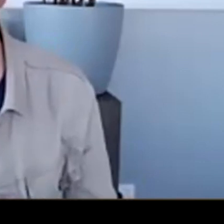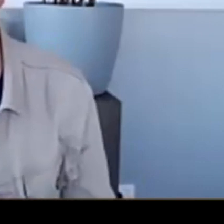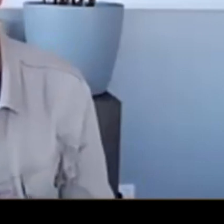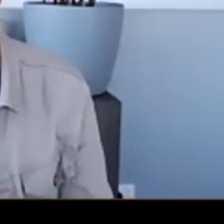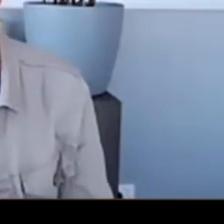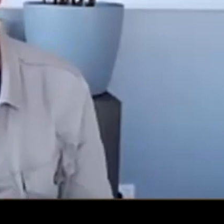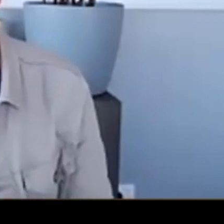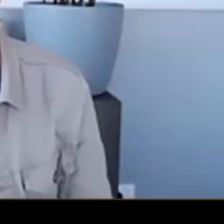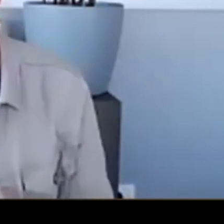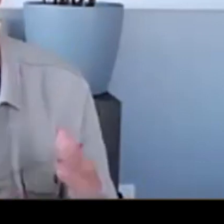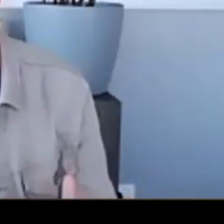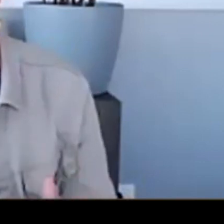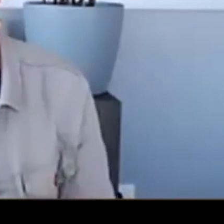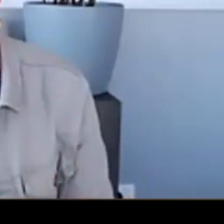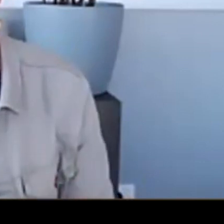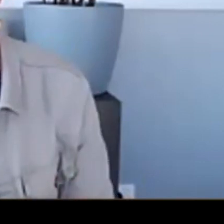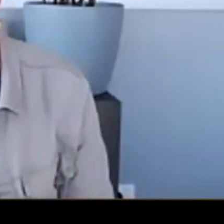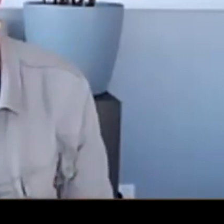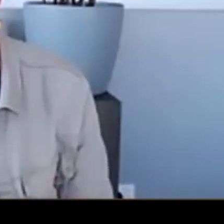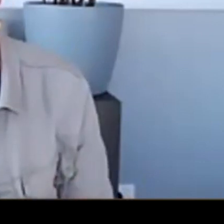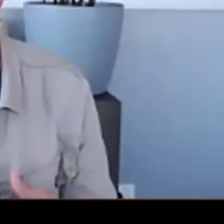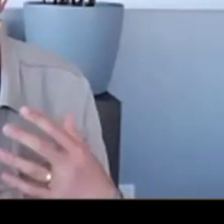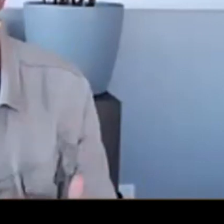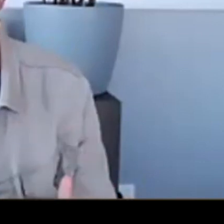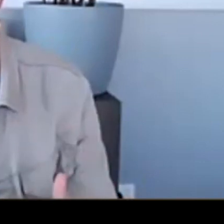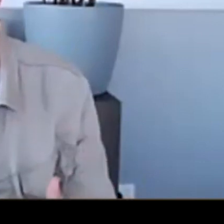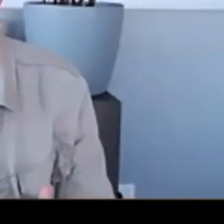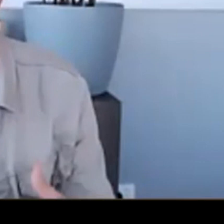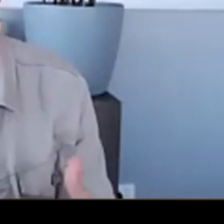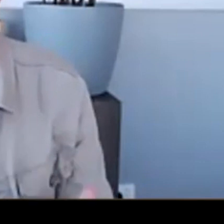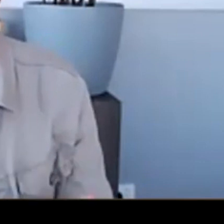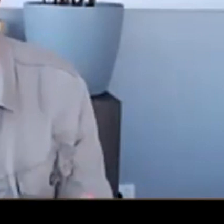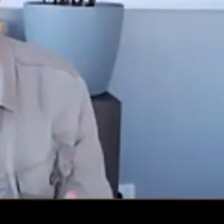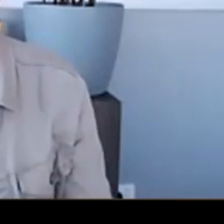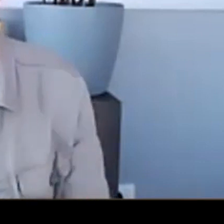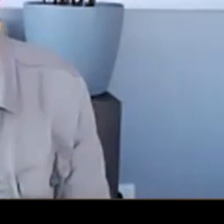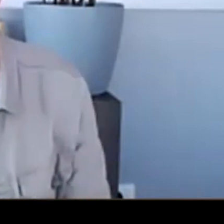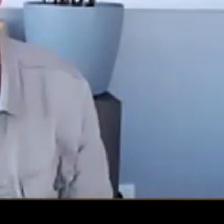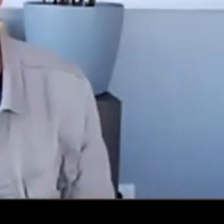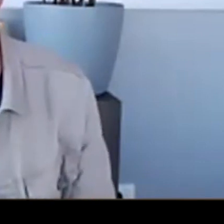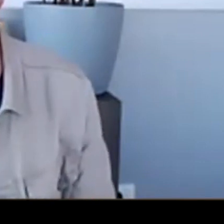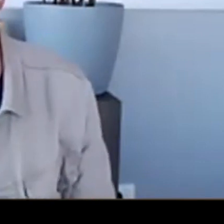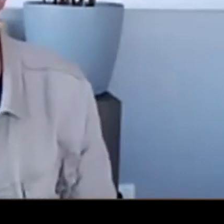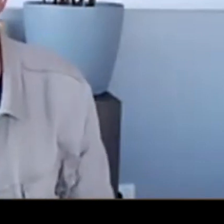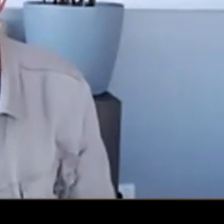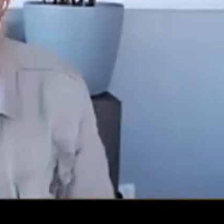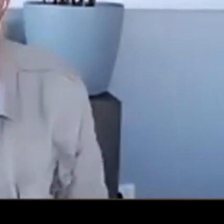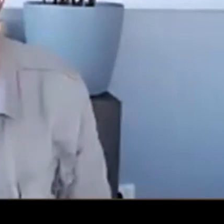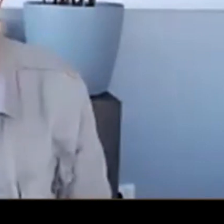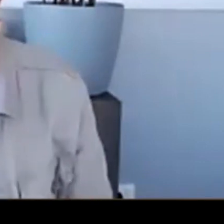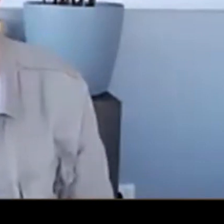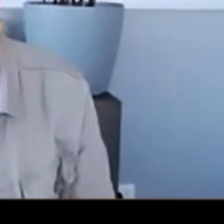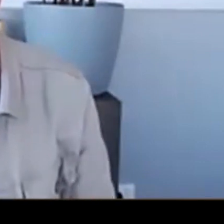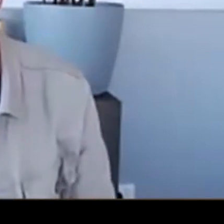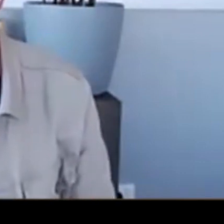for a world that that knows the talents and the skills and the gifts that that people